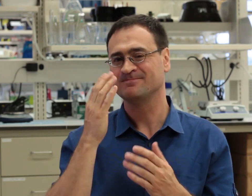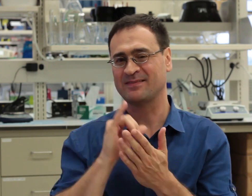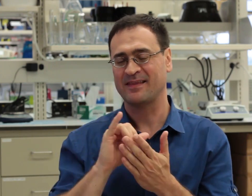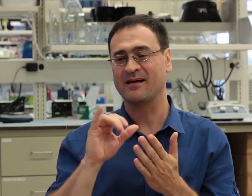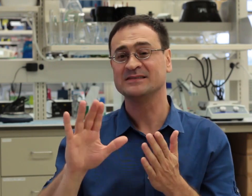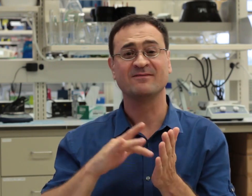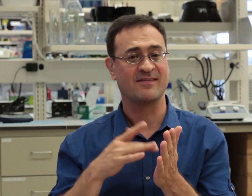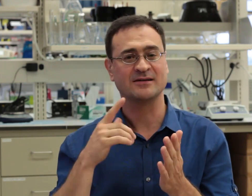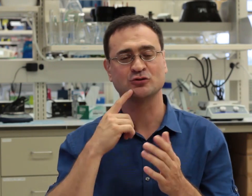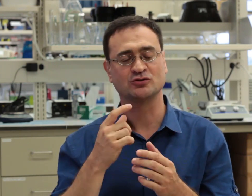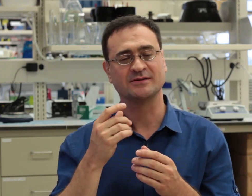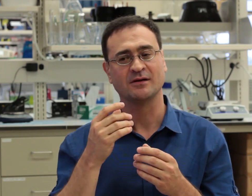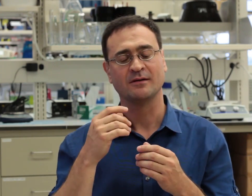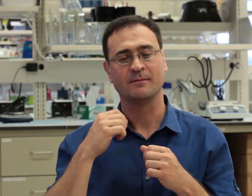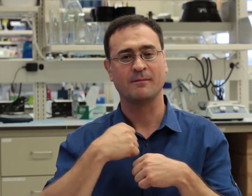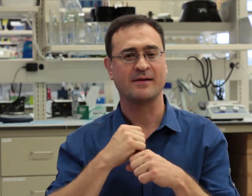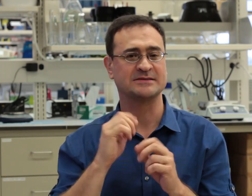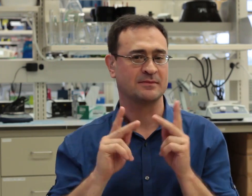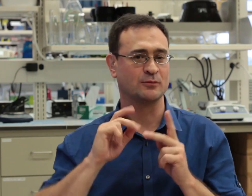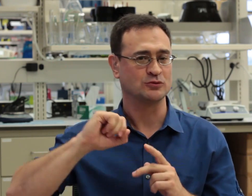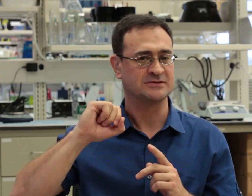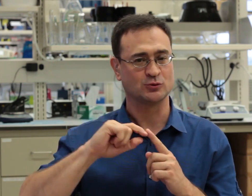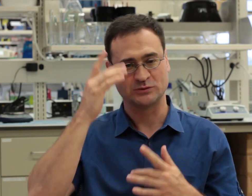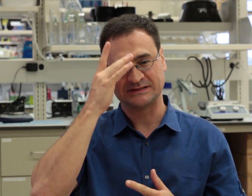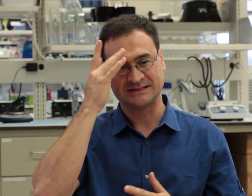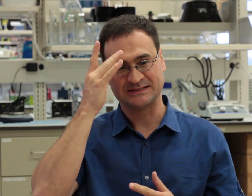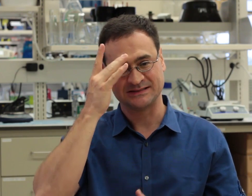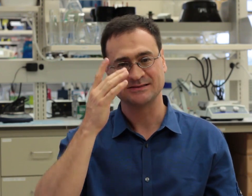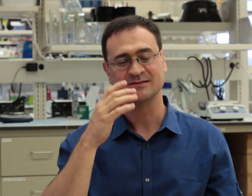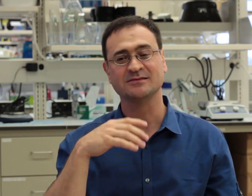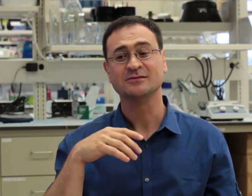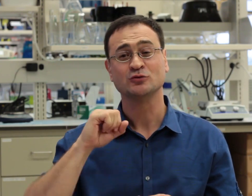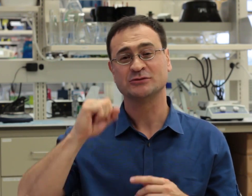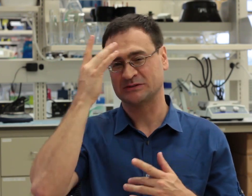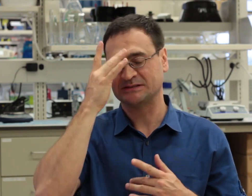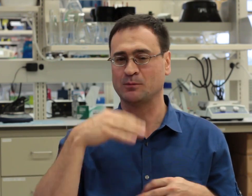And it seems that the advantage to having this gene is that it makes people resistant to certain diseases.